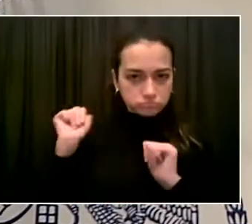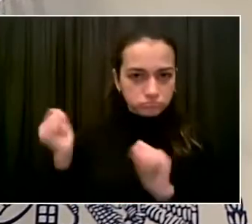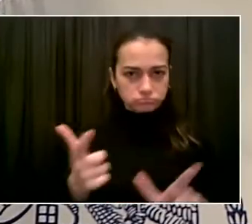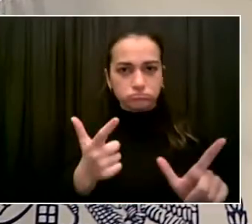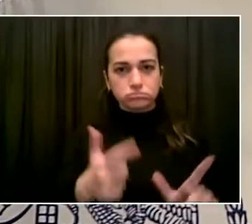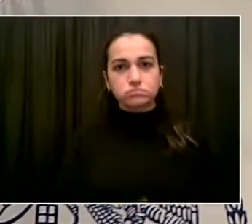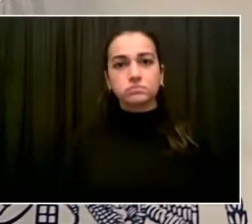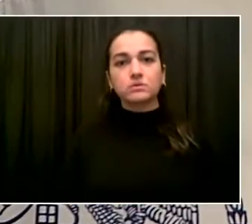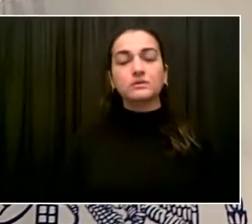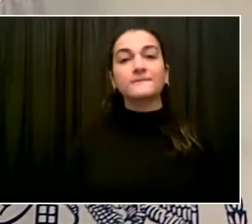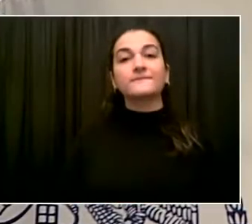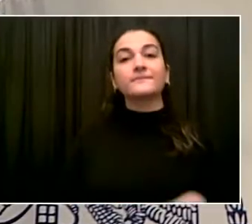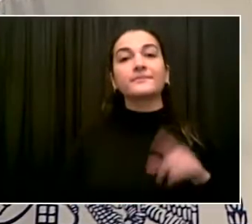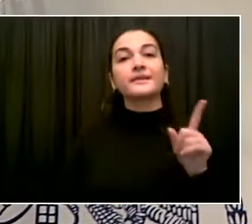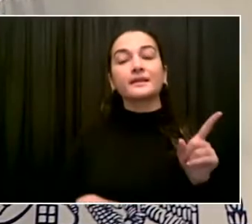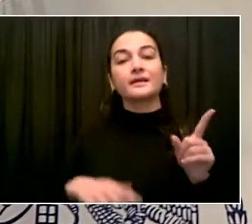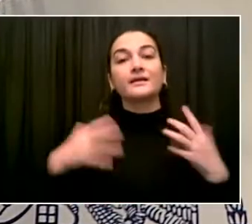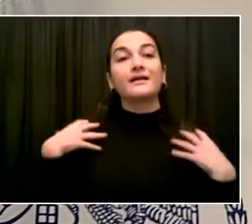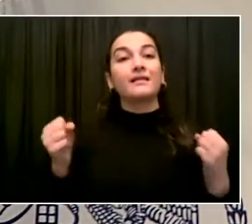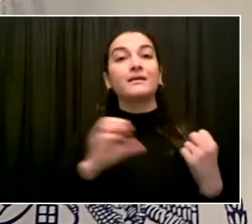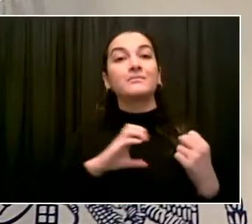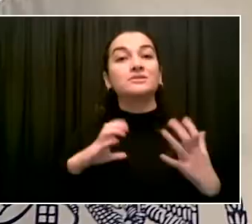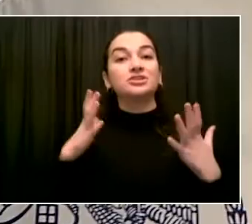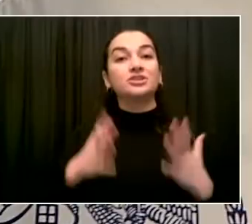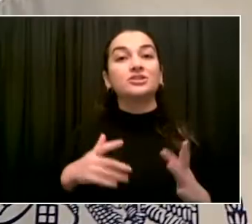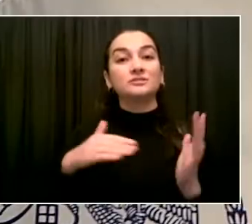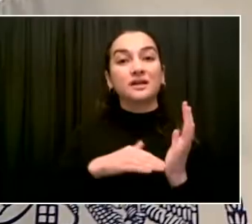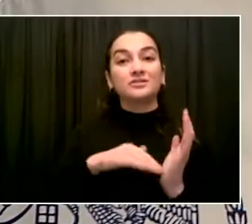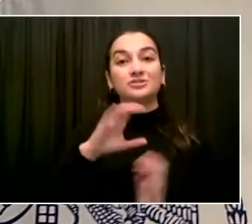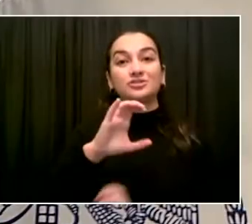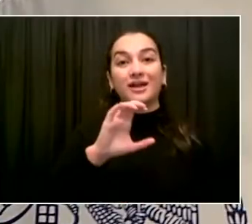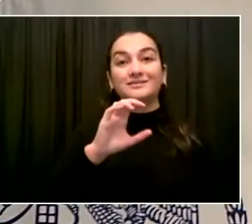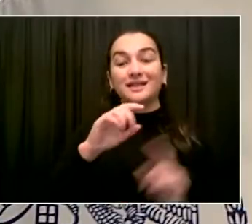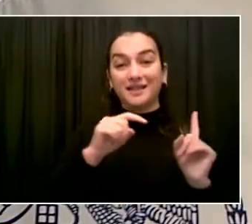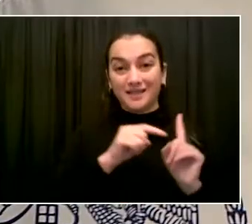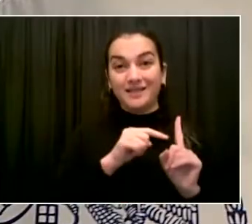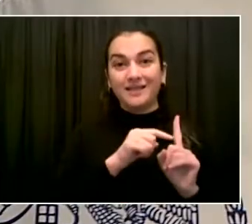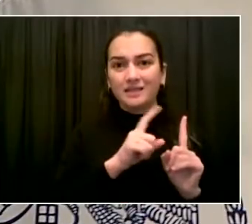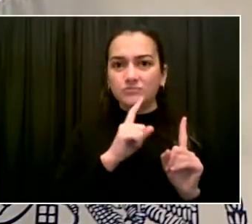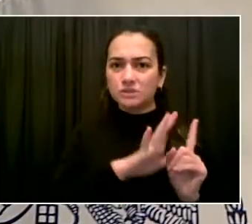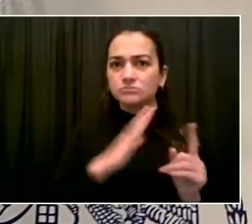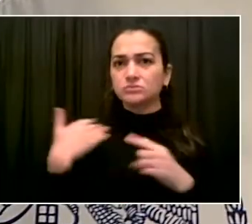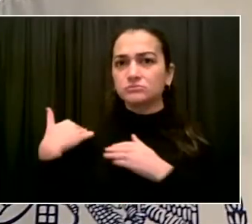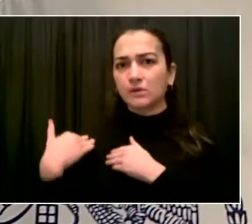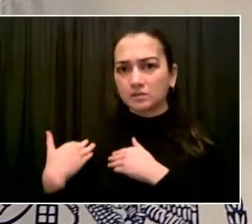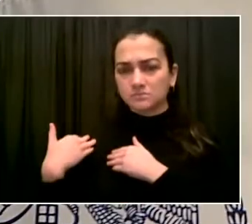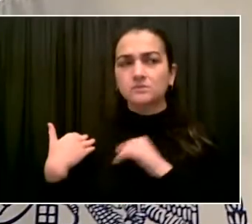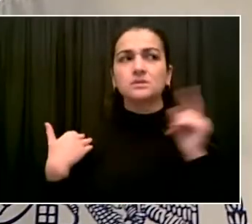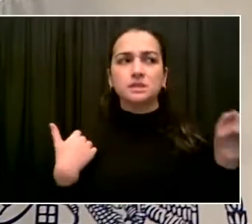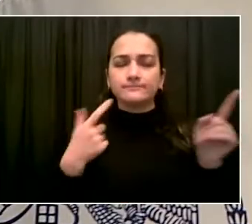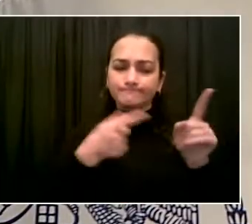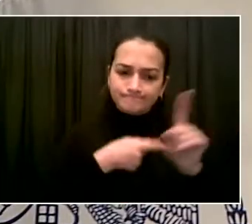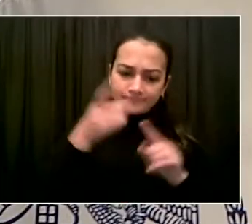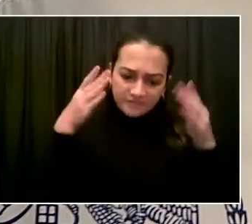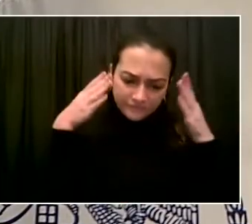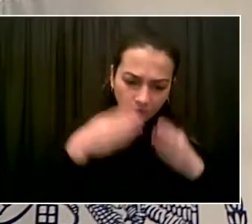IS A HEALTH CRISIS AND WE HAE VSEEN IT DEEPLY OVER THE LAST TWO YEARS